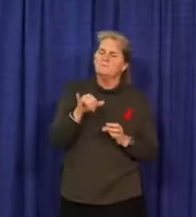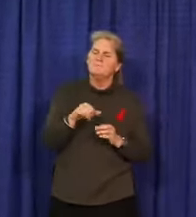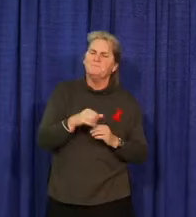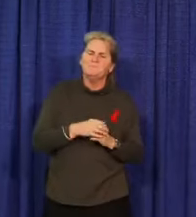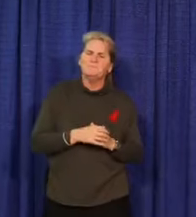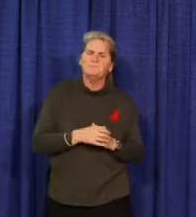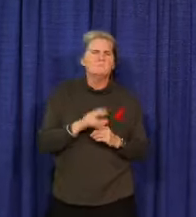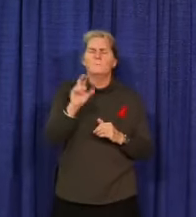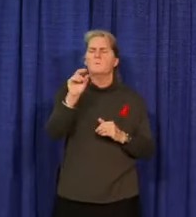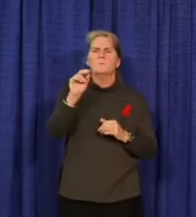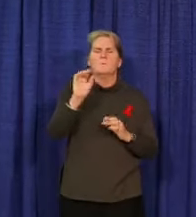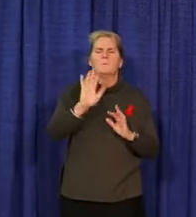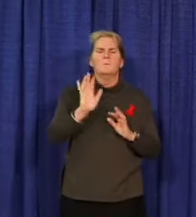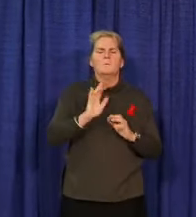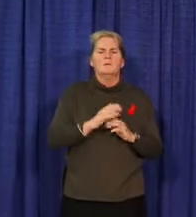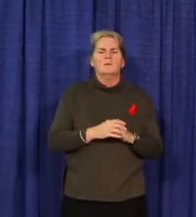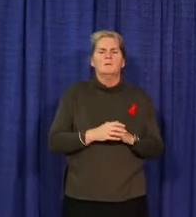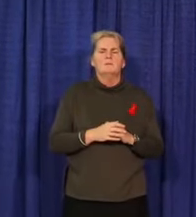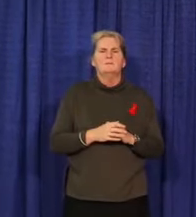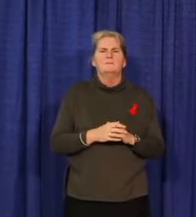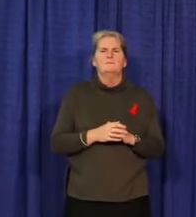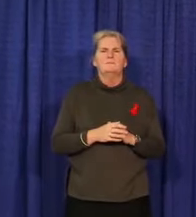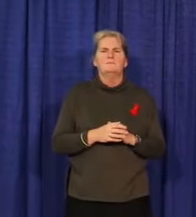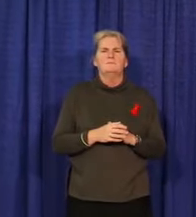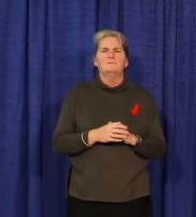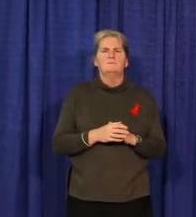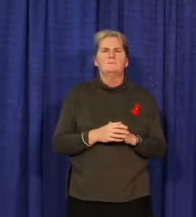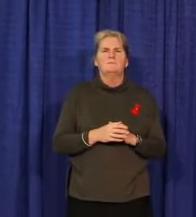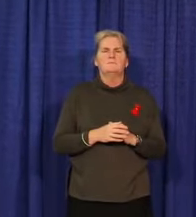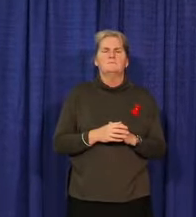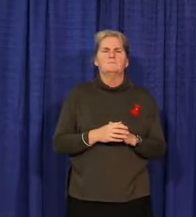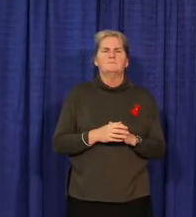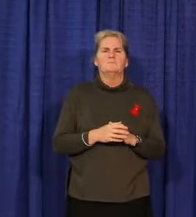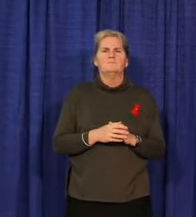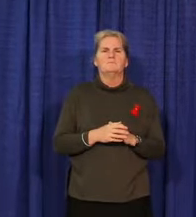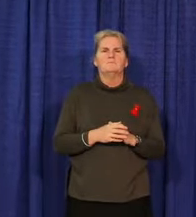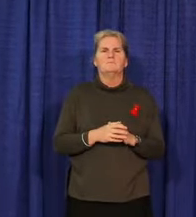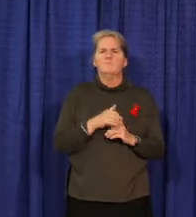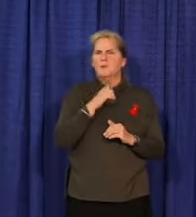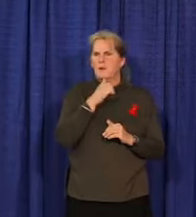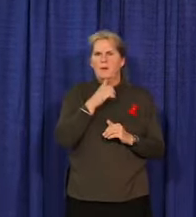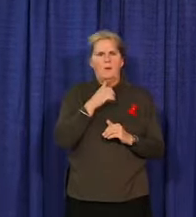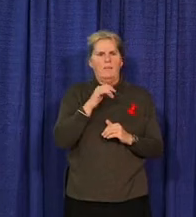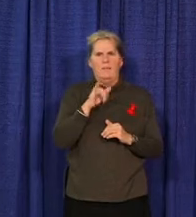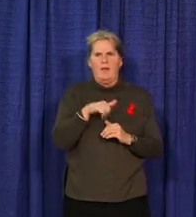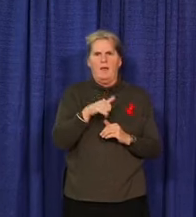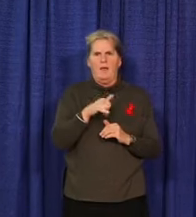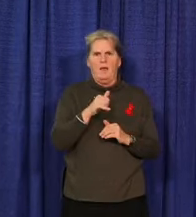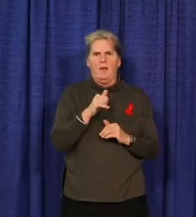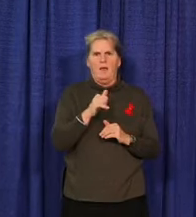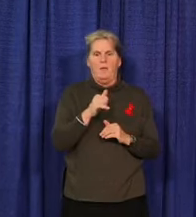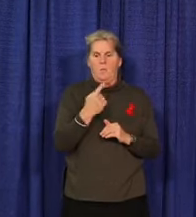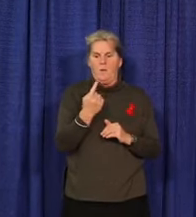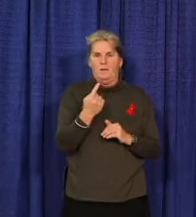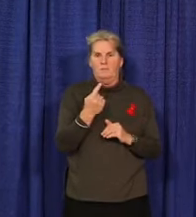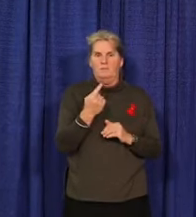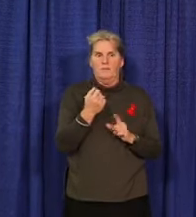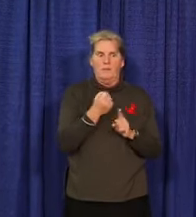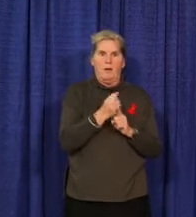question. No, it does not mean that.